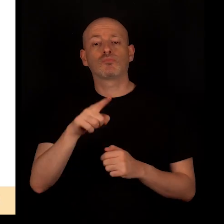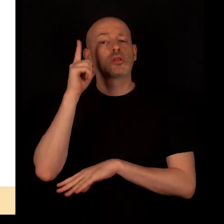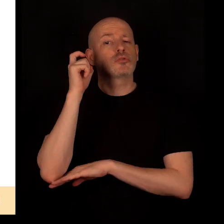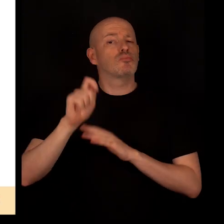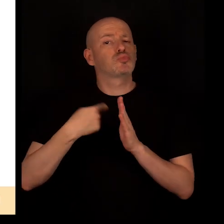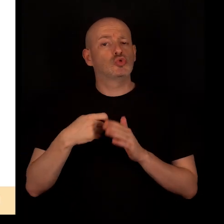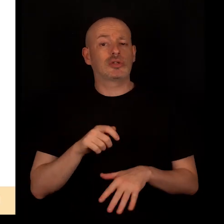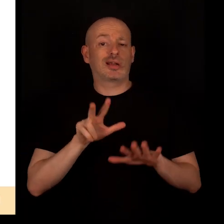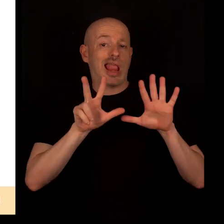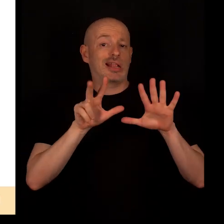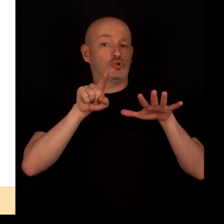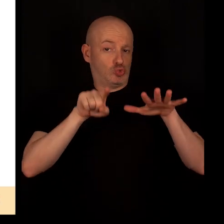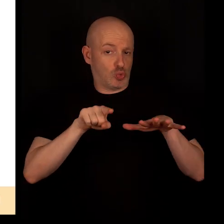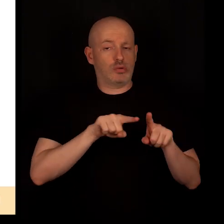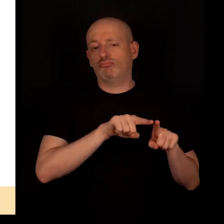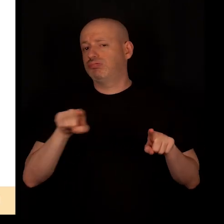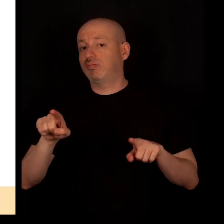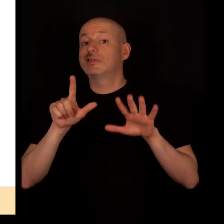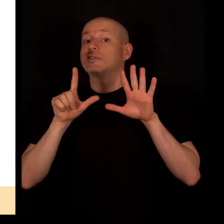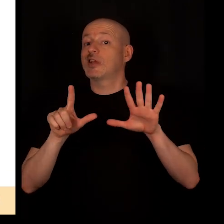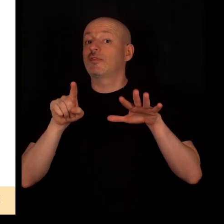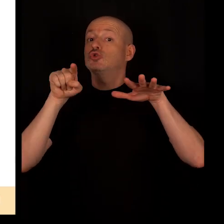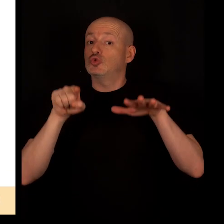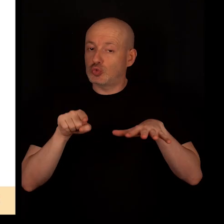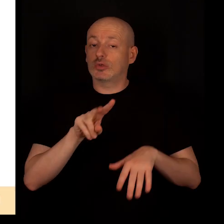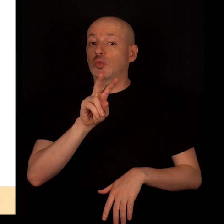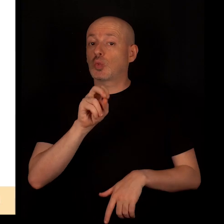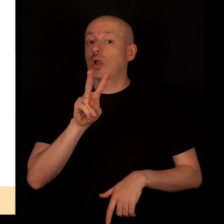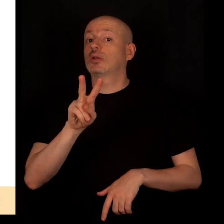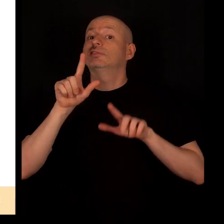You can start your projects between the 8th of June and the 7th